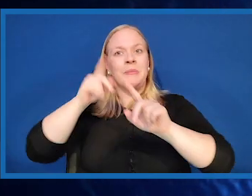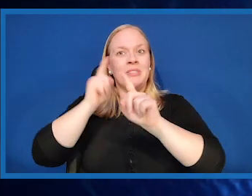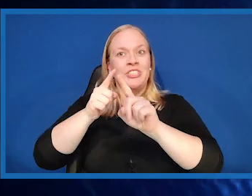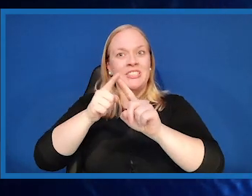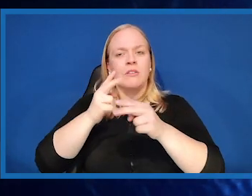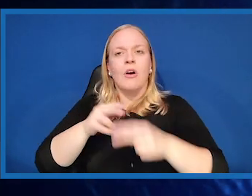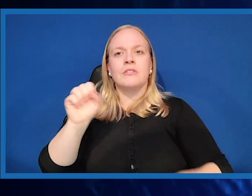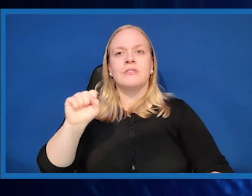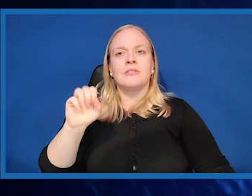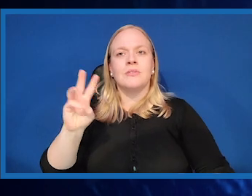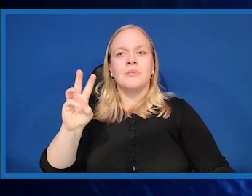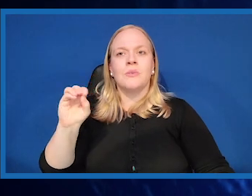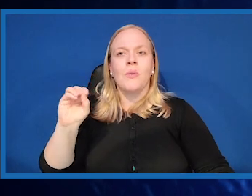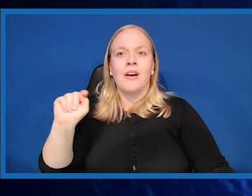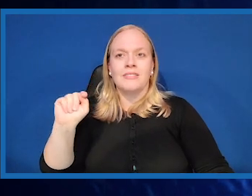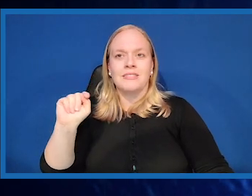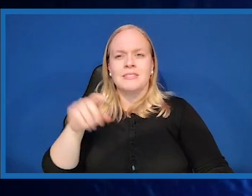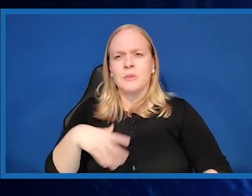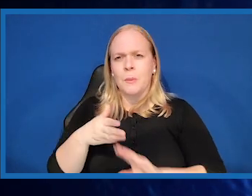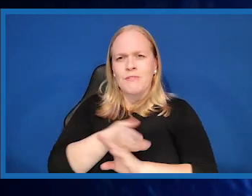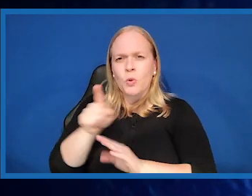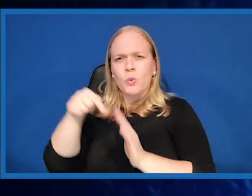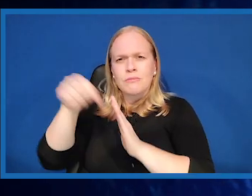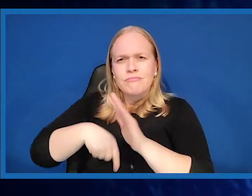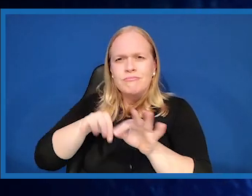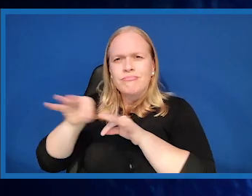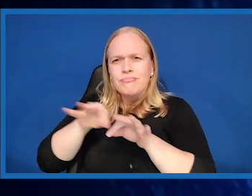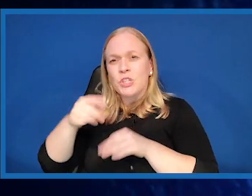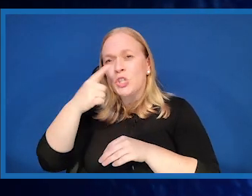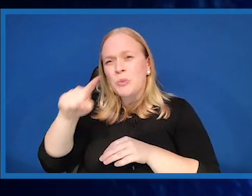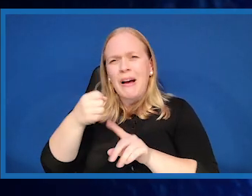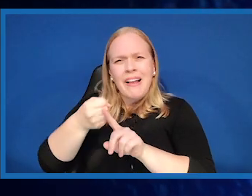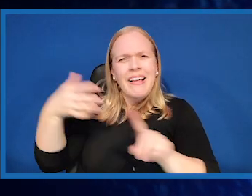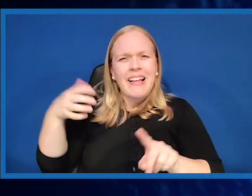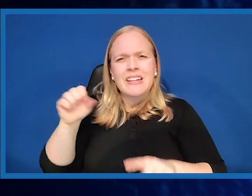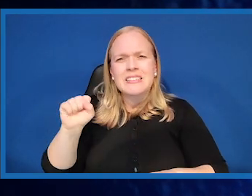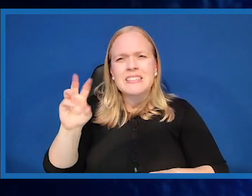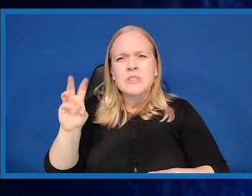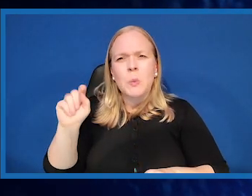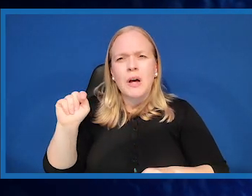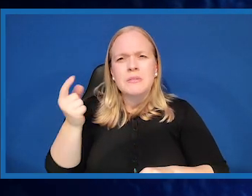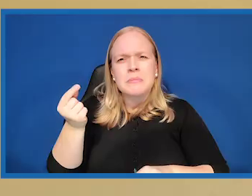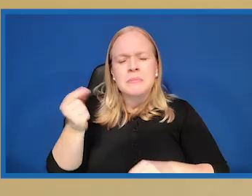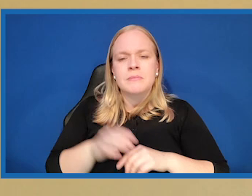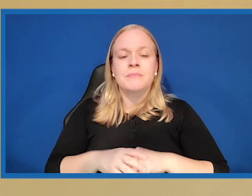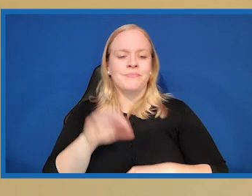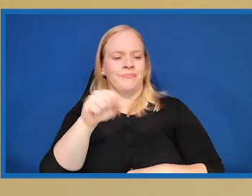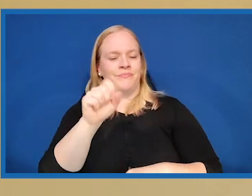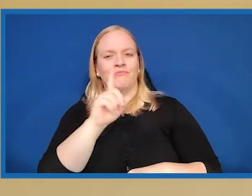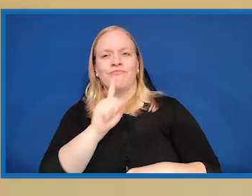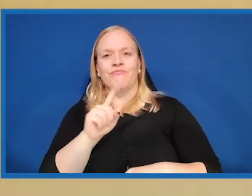TELLING US WHAT SWOT IS ABOUT, CAN YOU ACTUALLY TELL US WHAT THAT ACRONYM MEANS? YES, SO SWOT MEANS SURFACE,